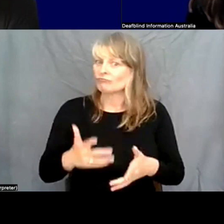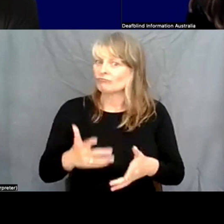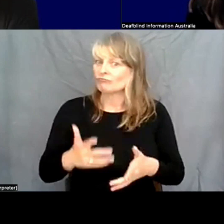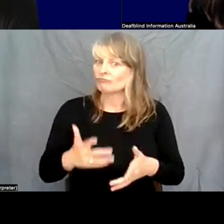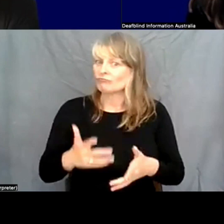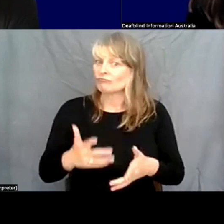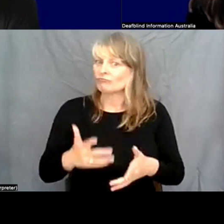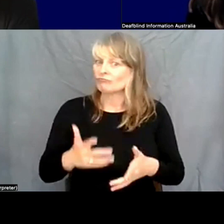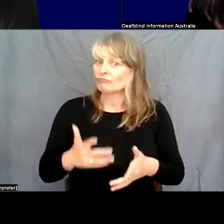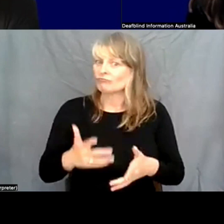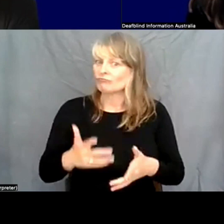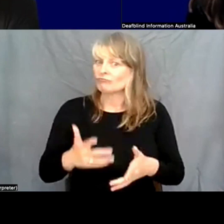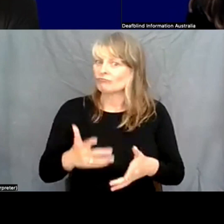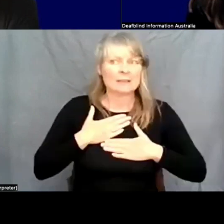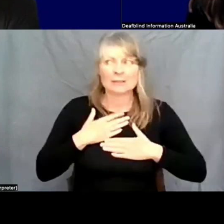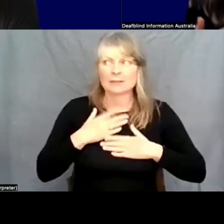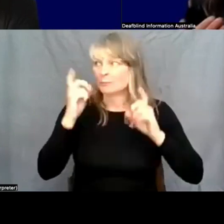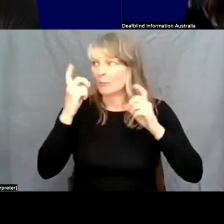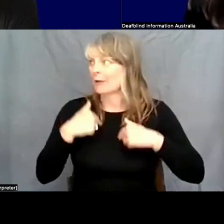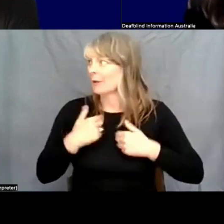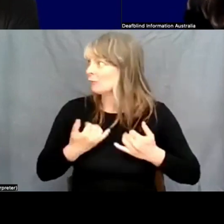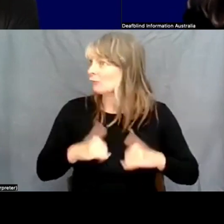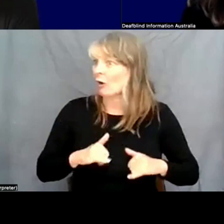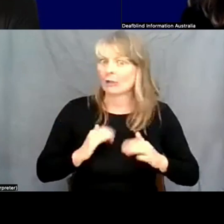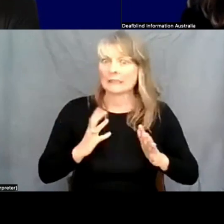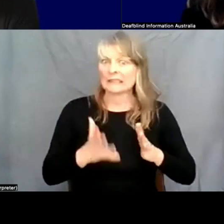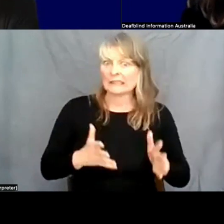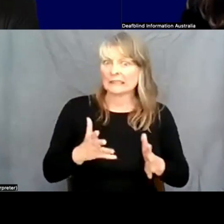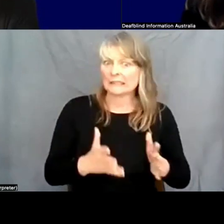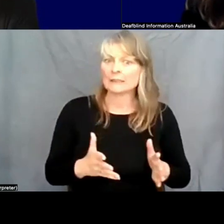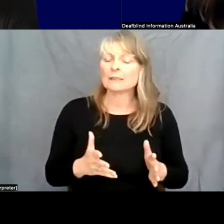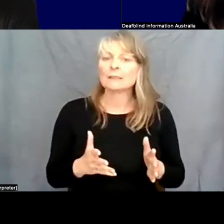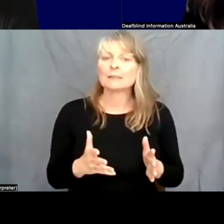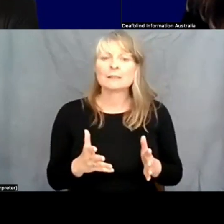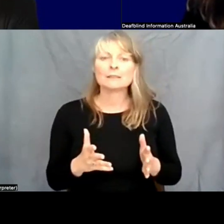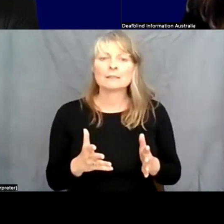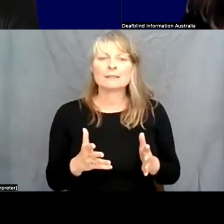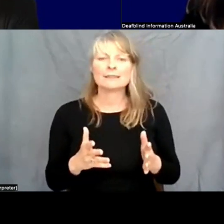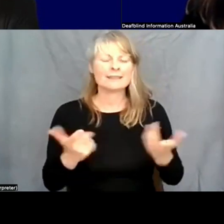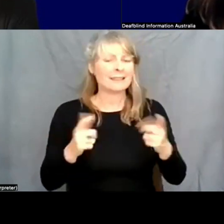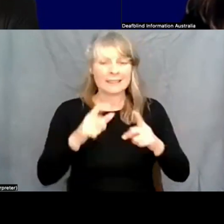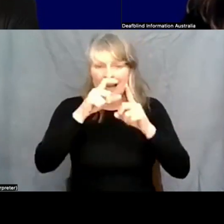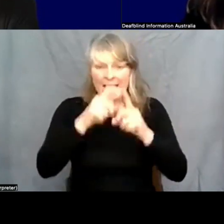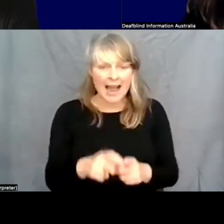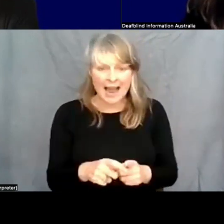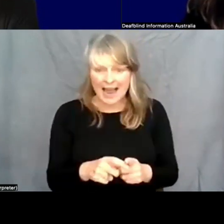they're not getting in there and it is difficult. It's clunky and you feel like you are getting it wrong